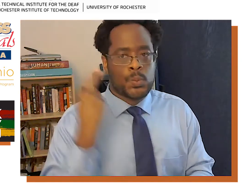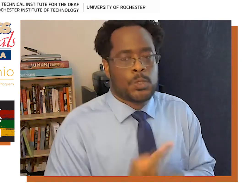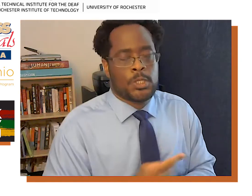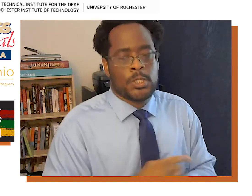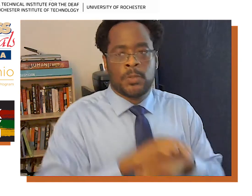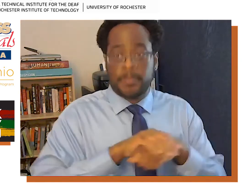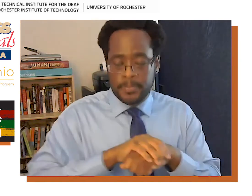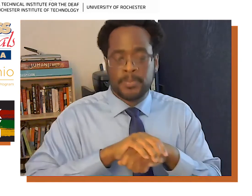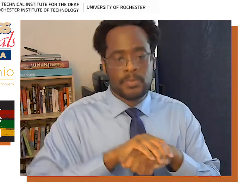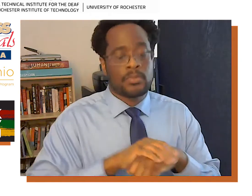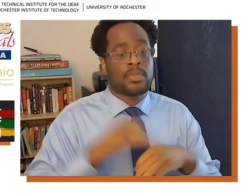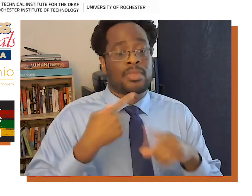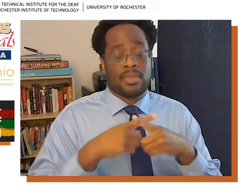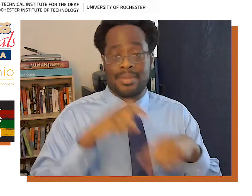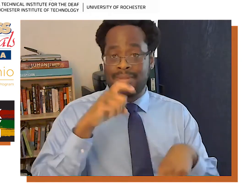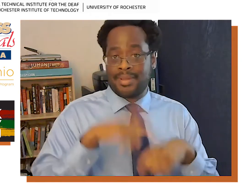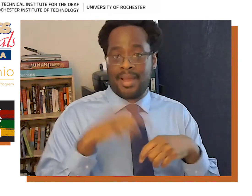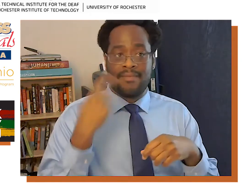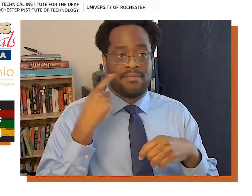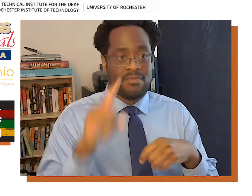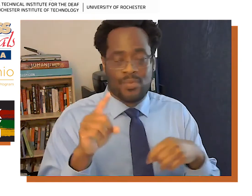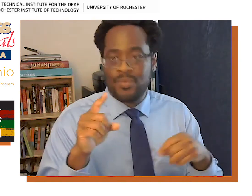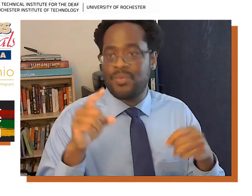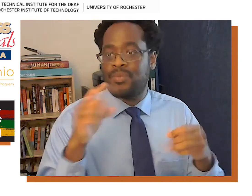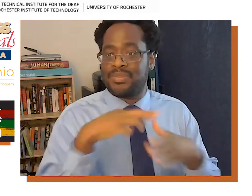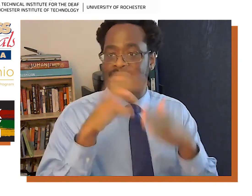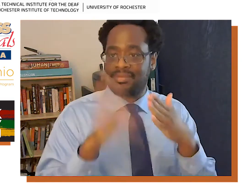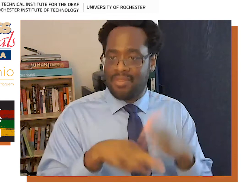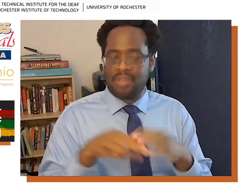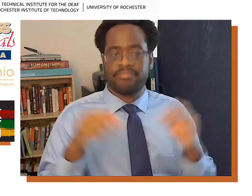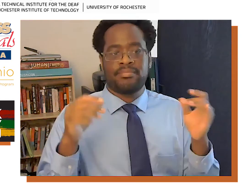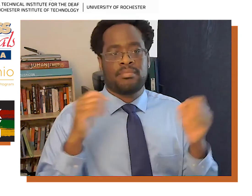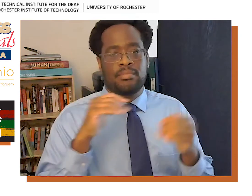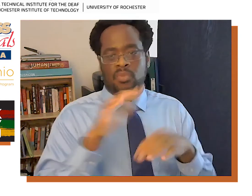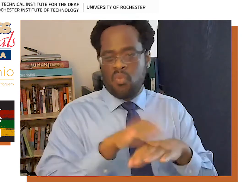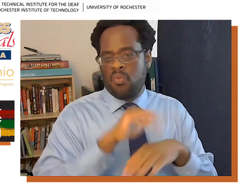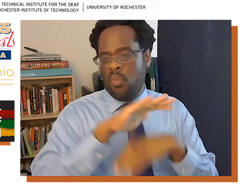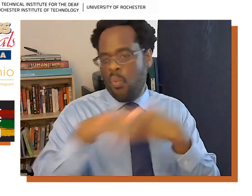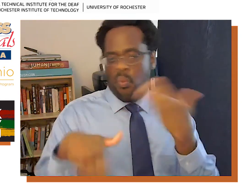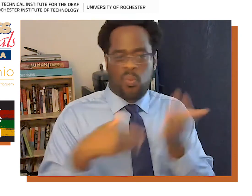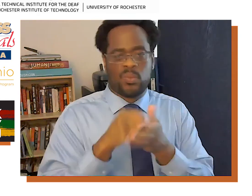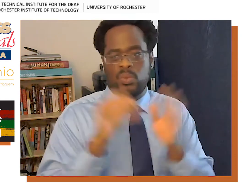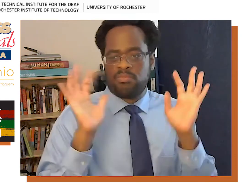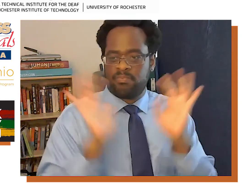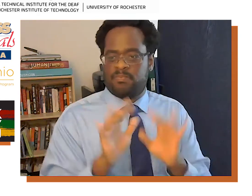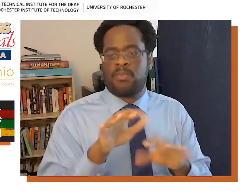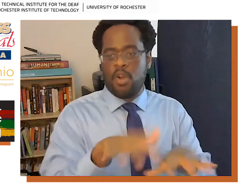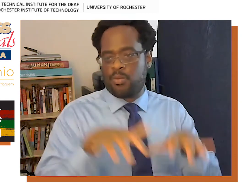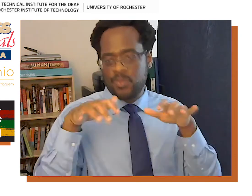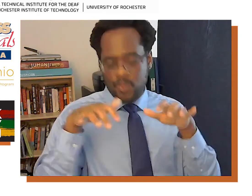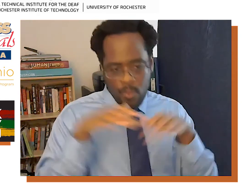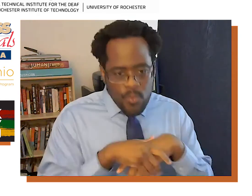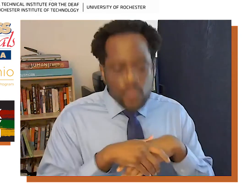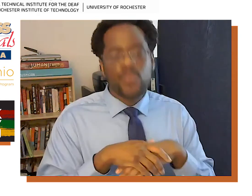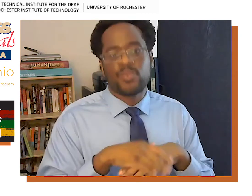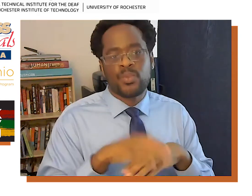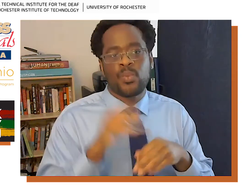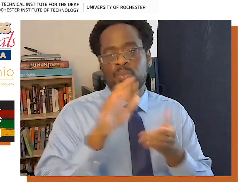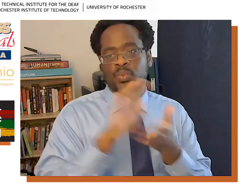and I knew that I had done a good job. When it came time for the results to be announced, they called everyone into the auditorium